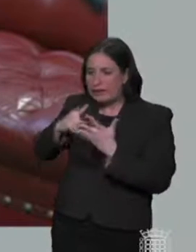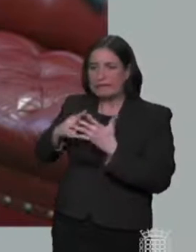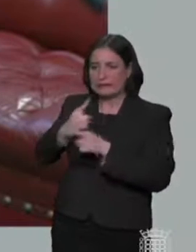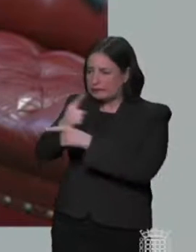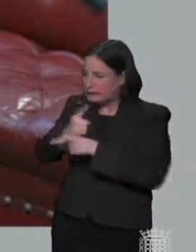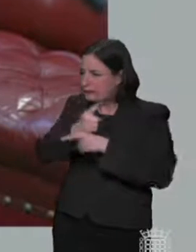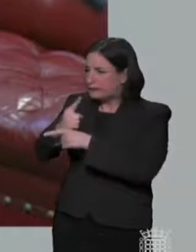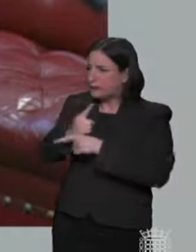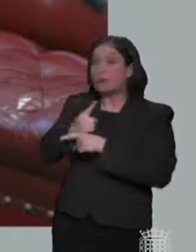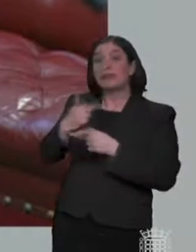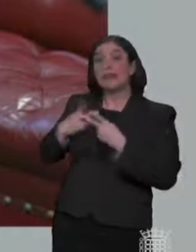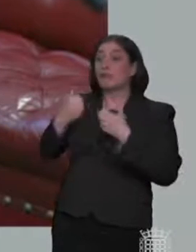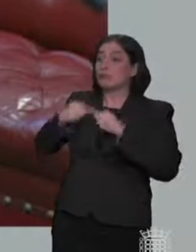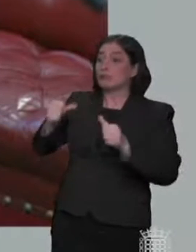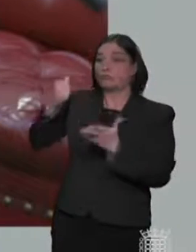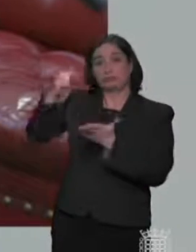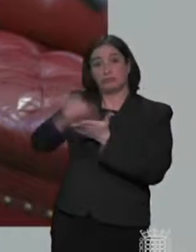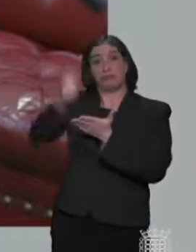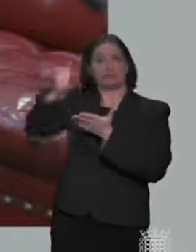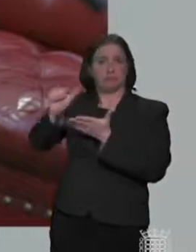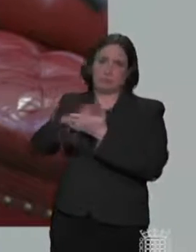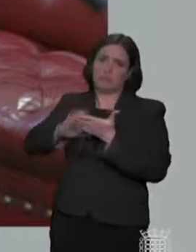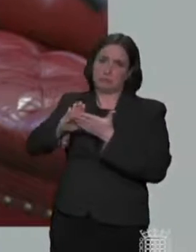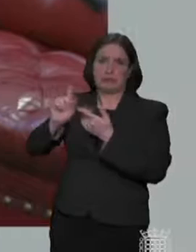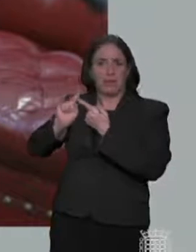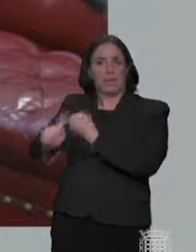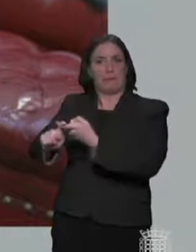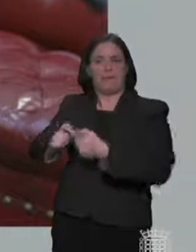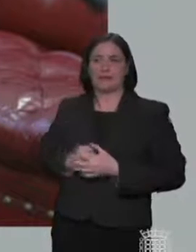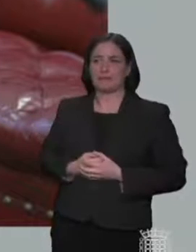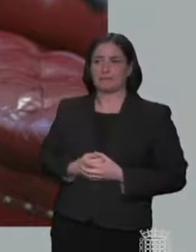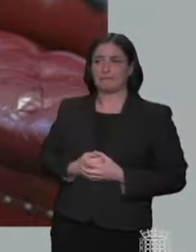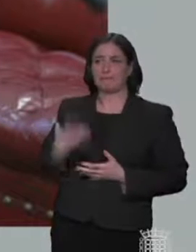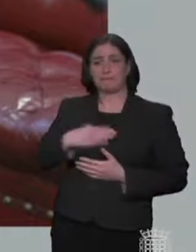uh i'd also like to thank jill jones from the deaf ex mainstreamers organization she